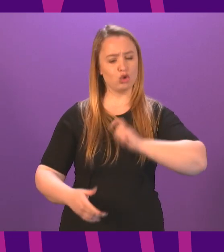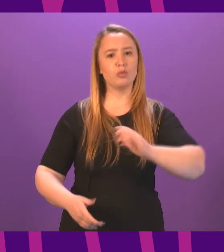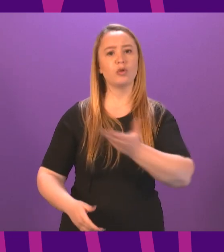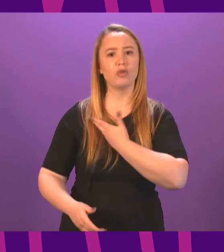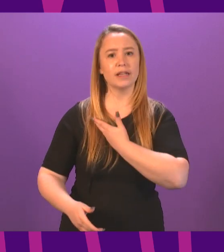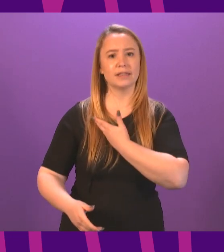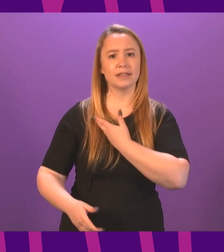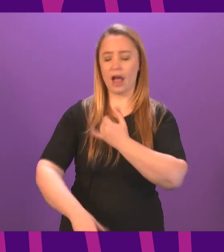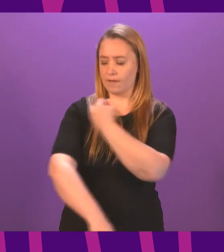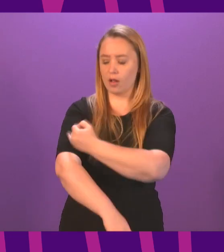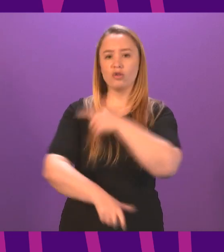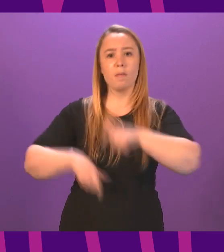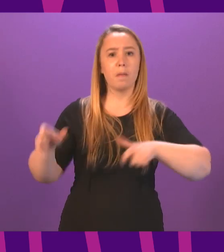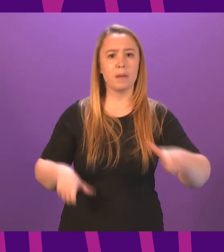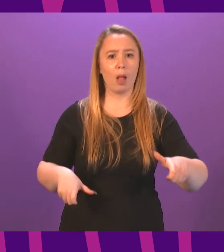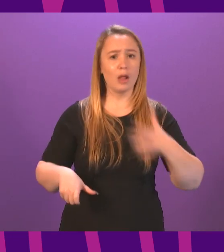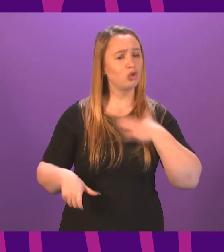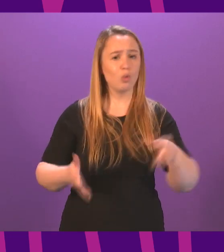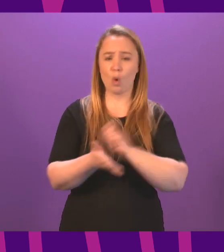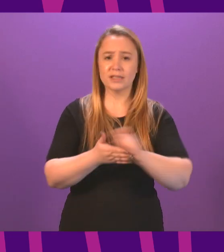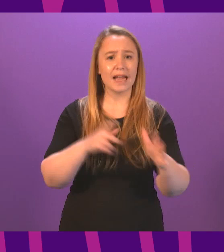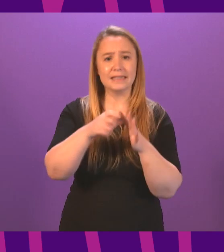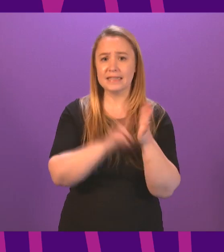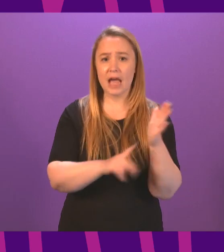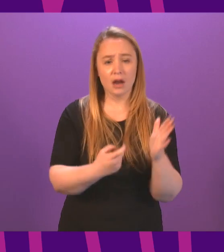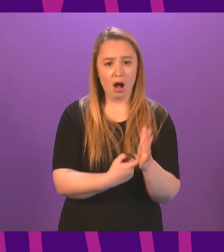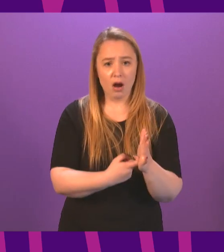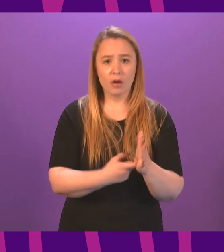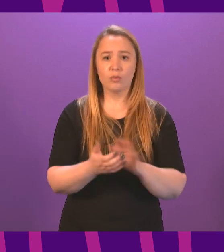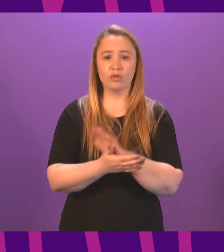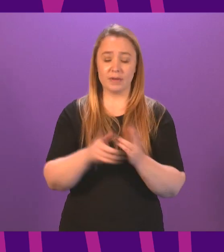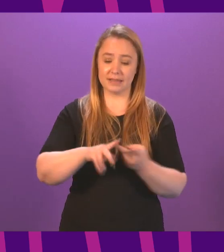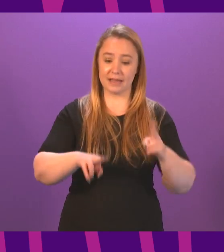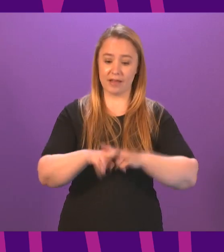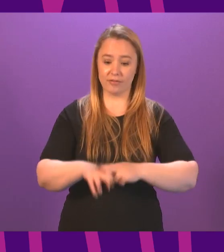Brian Sloan, has called on the Scottish Government to launch an inquiry into the practice. Will